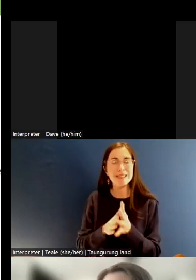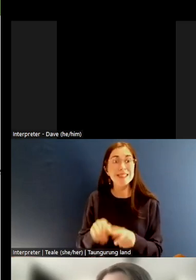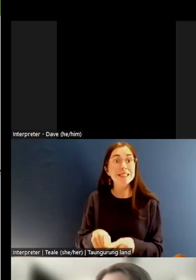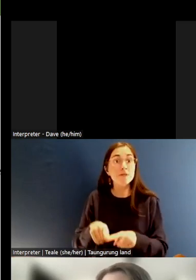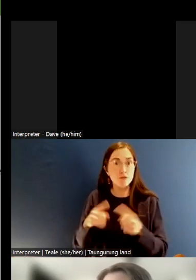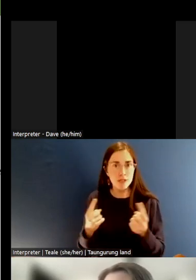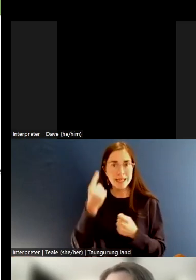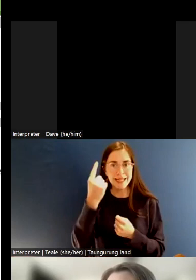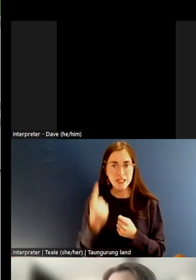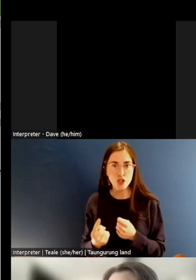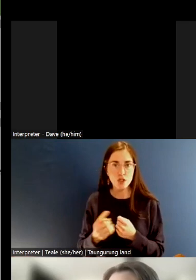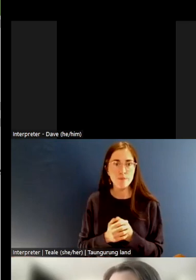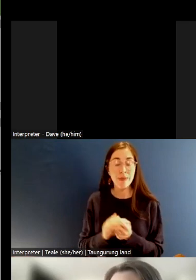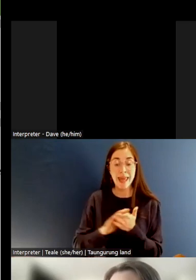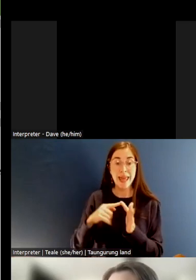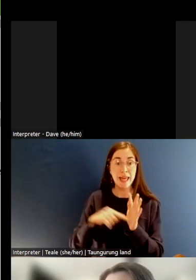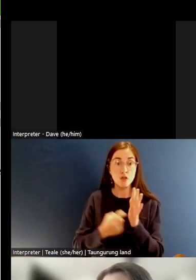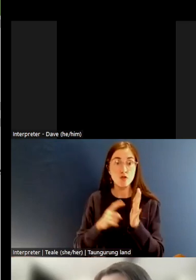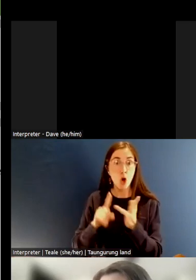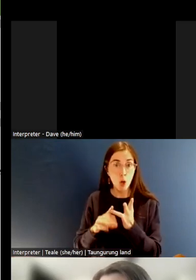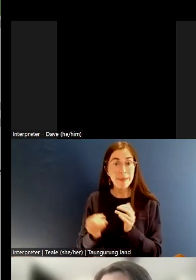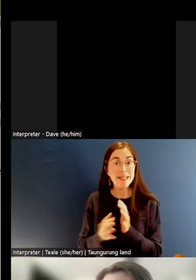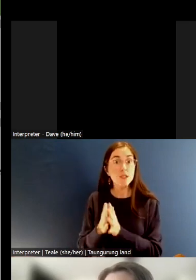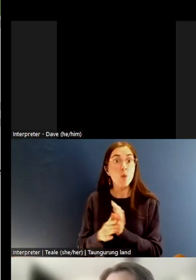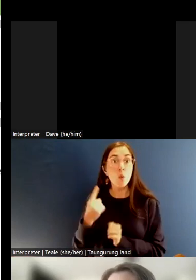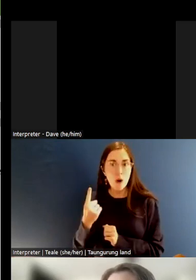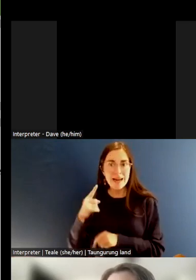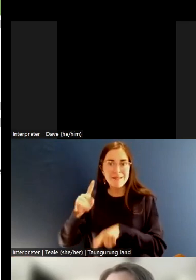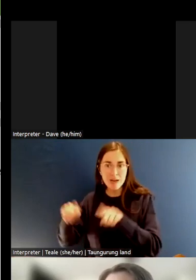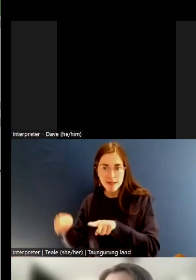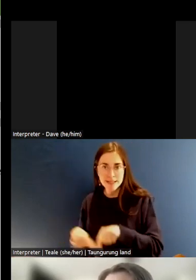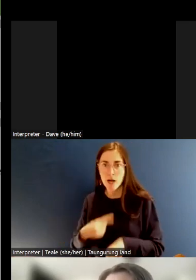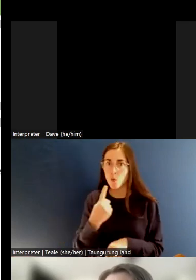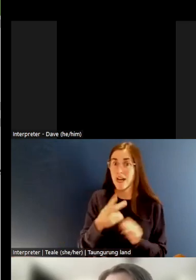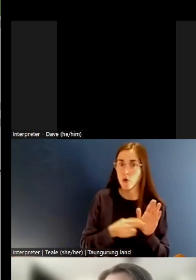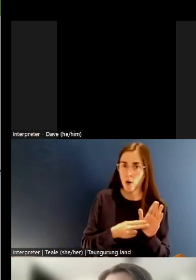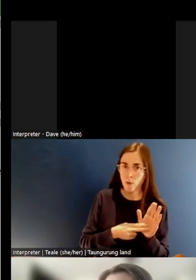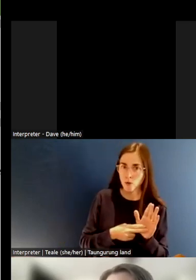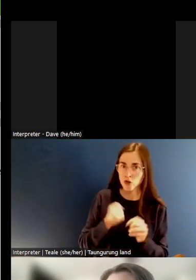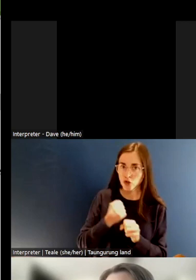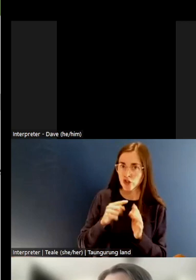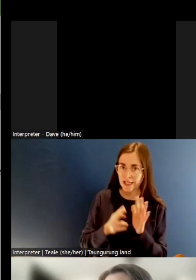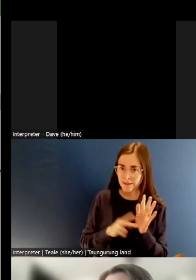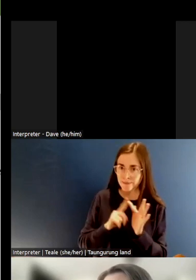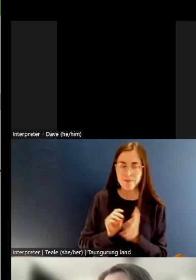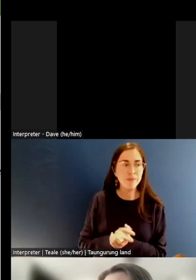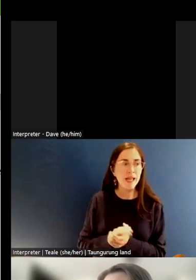Heterozygous means you had one variant gene, one normal gene. And then these last ones, there was a change,